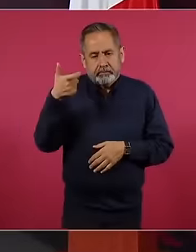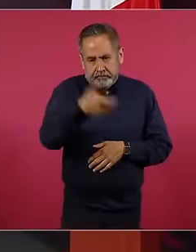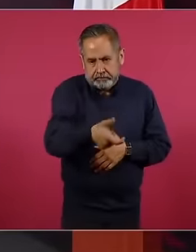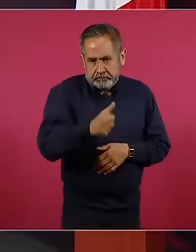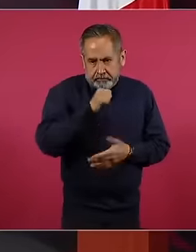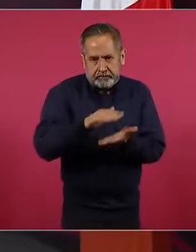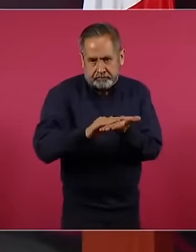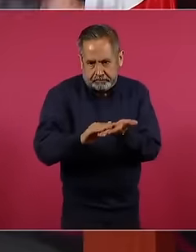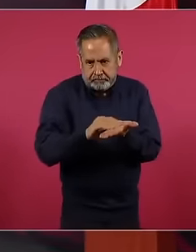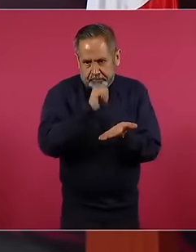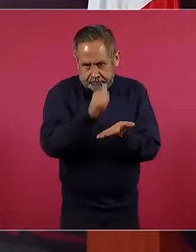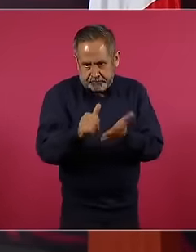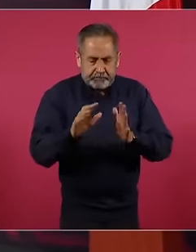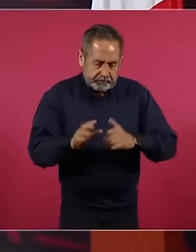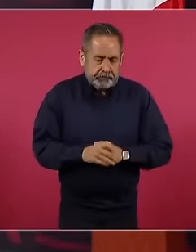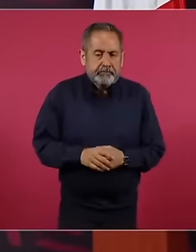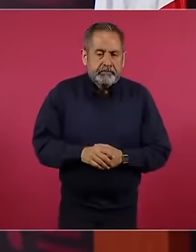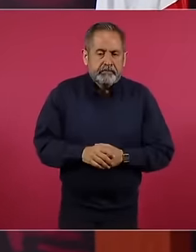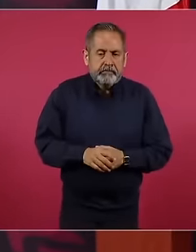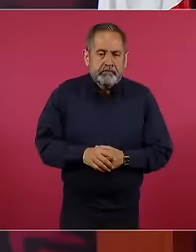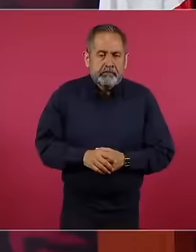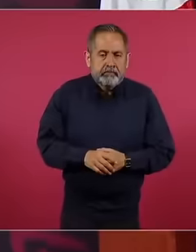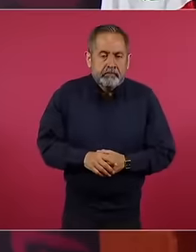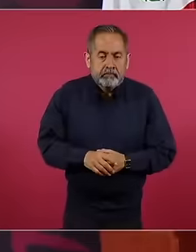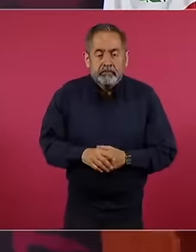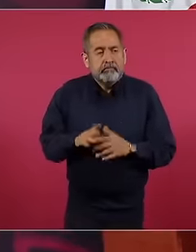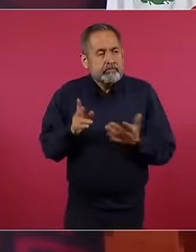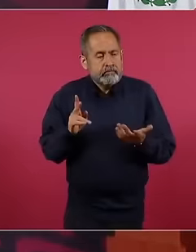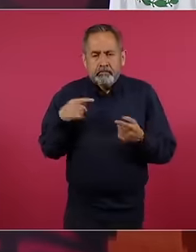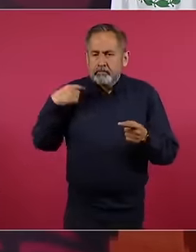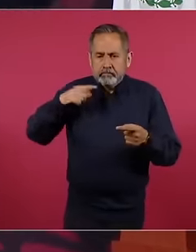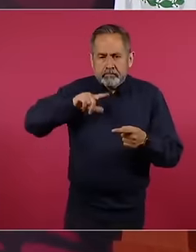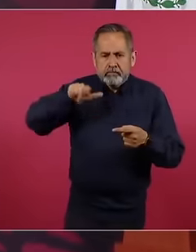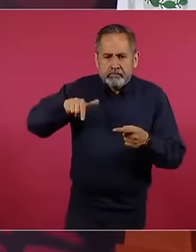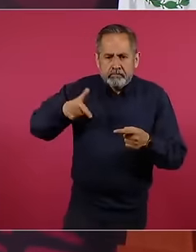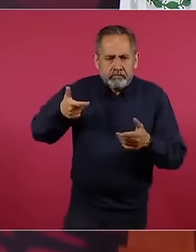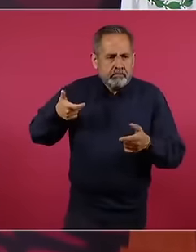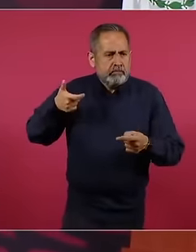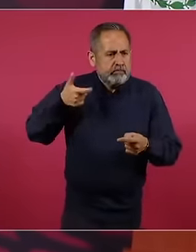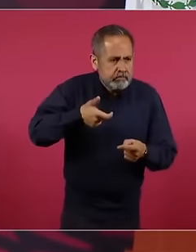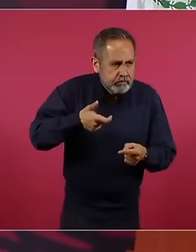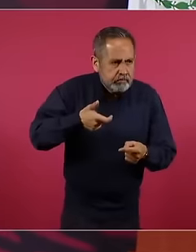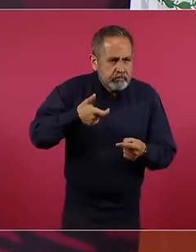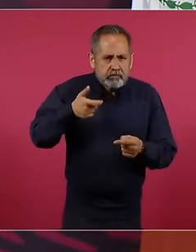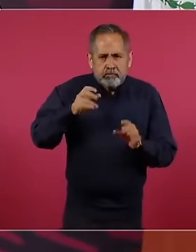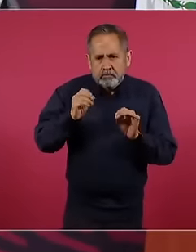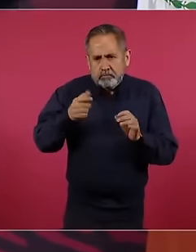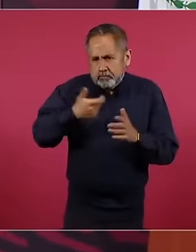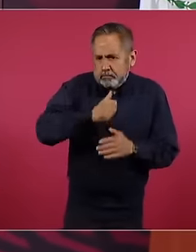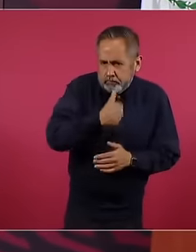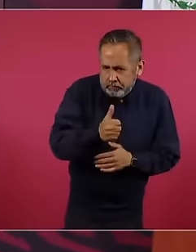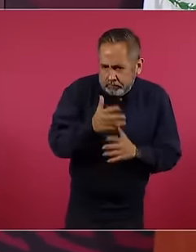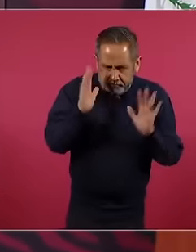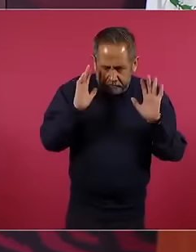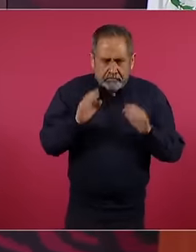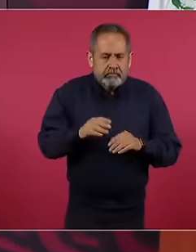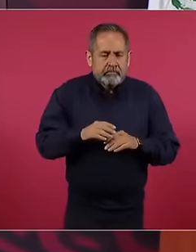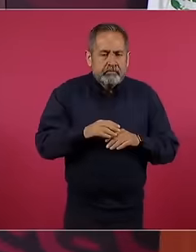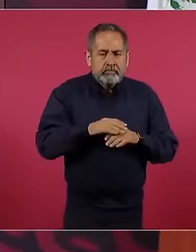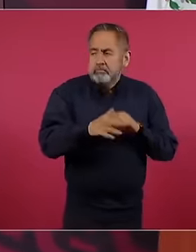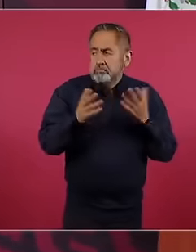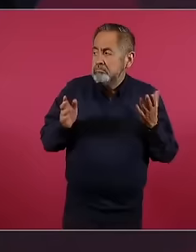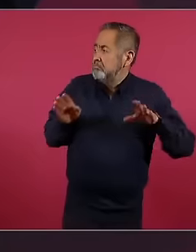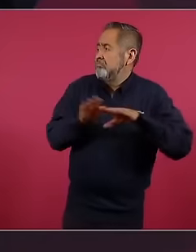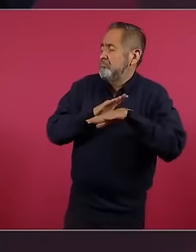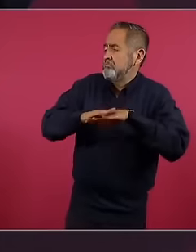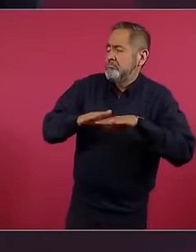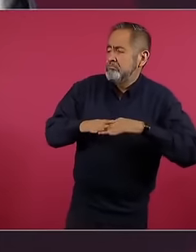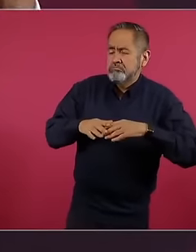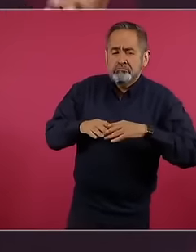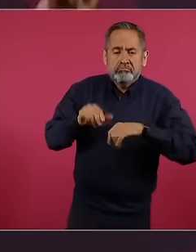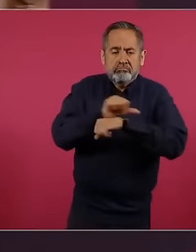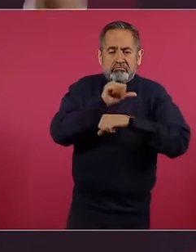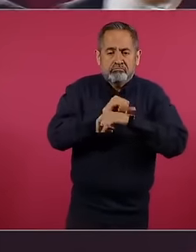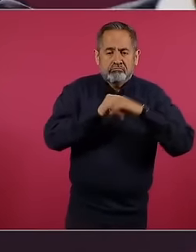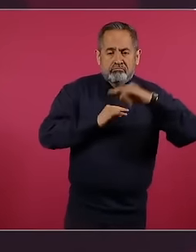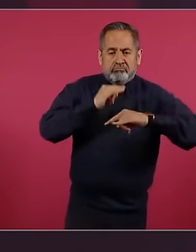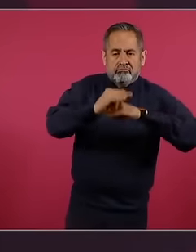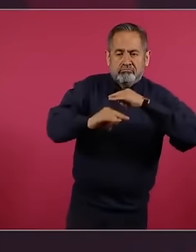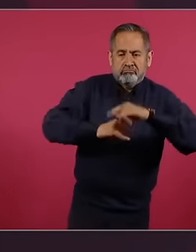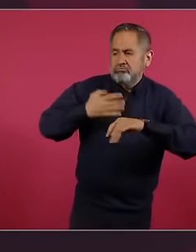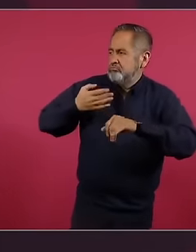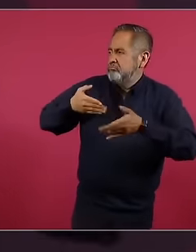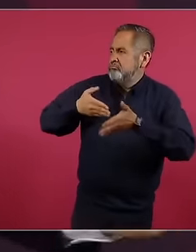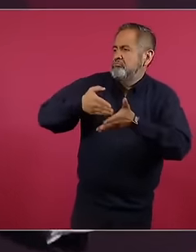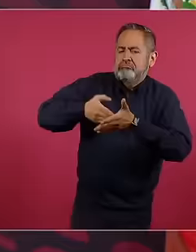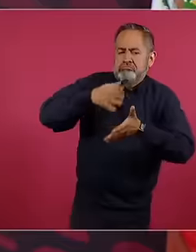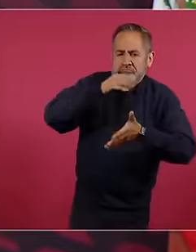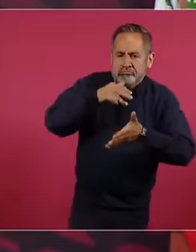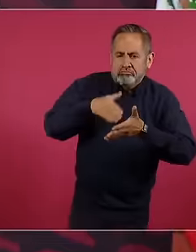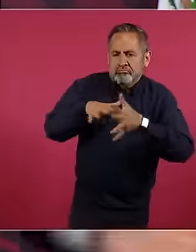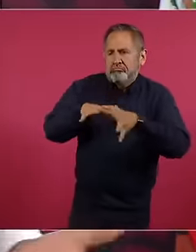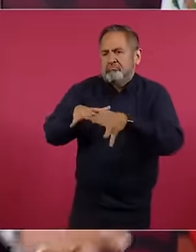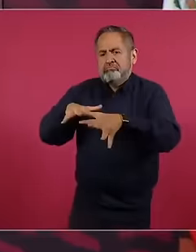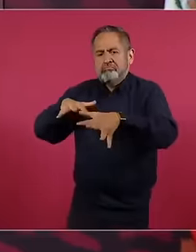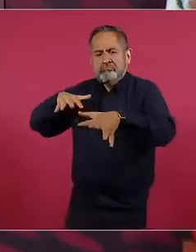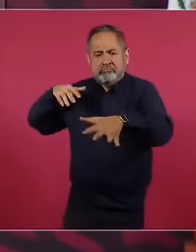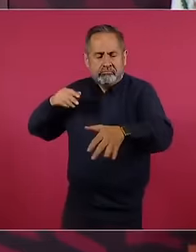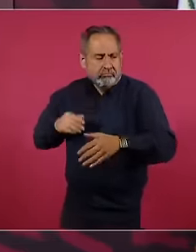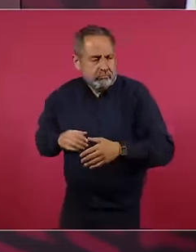paid what they were already paid or they were not paid but we have to investigate if it is true